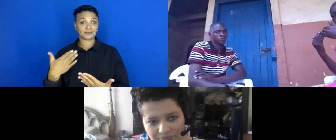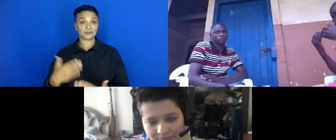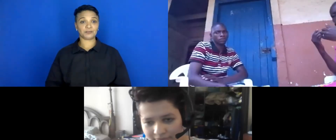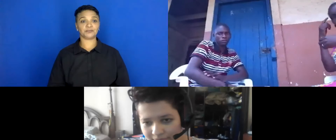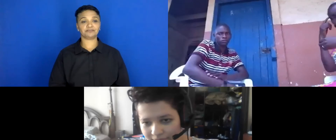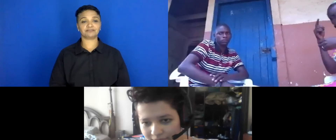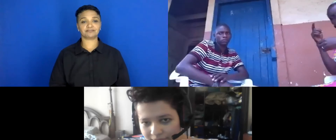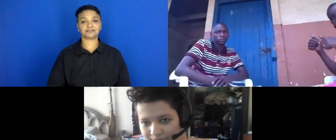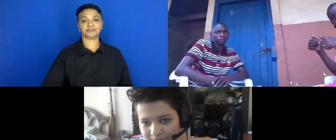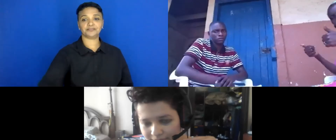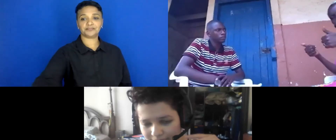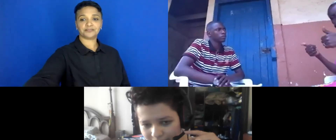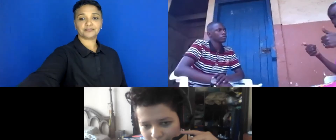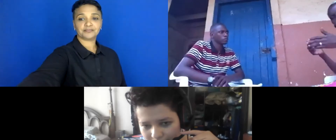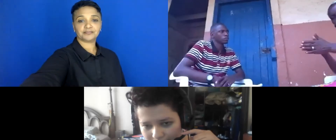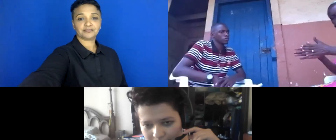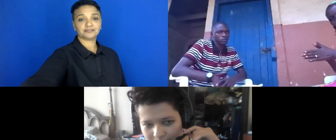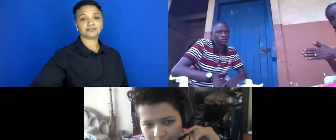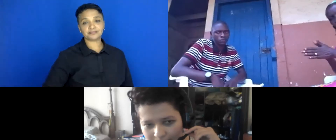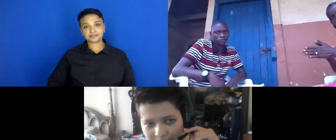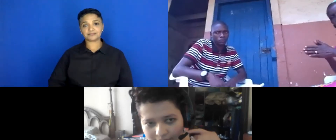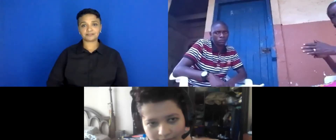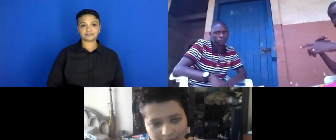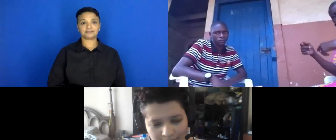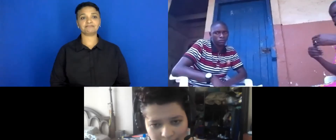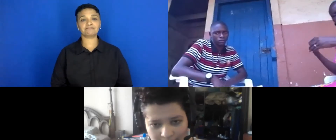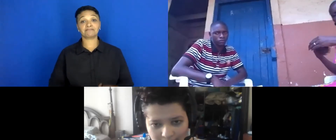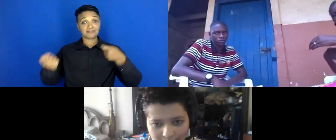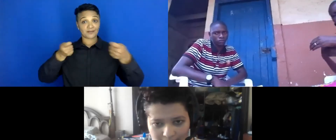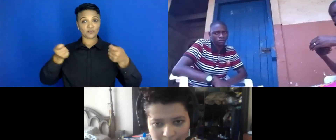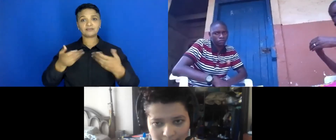that i found particularly i think important that we should discuss and think about uh you know one